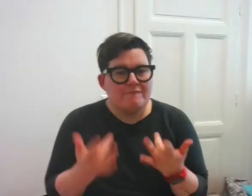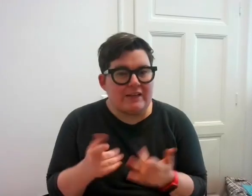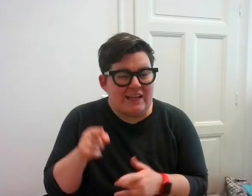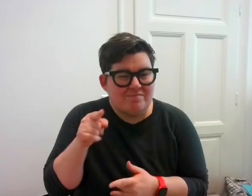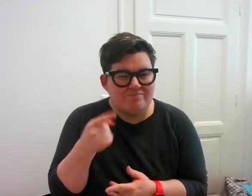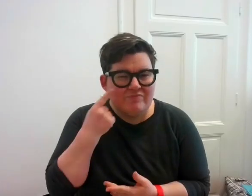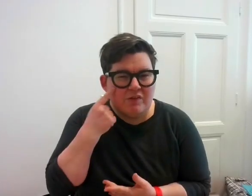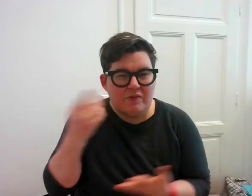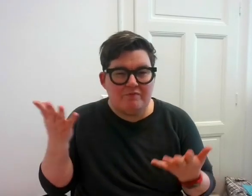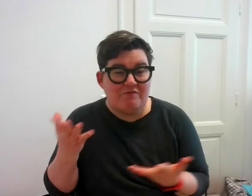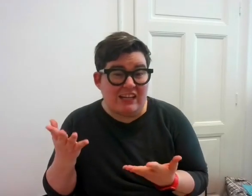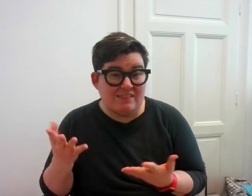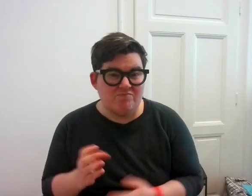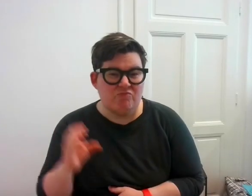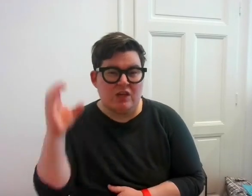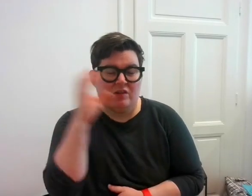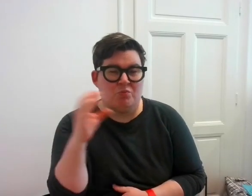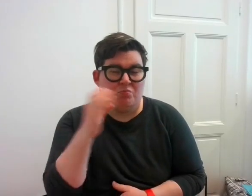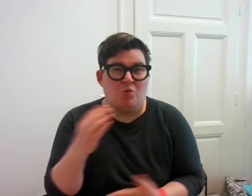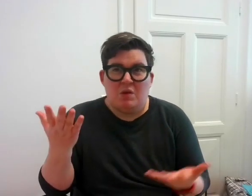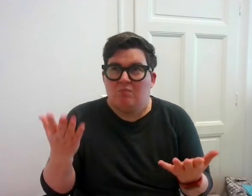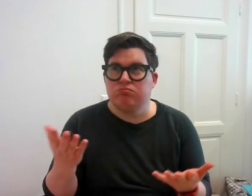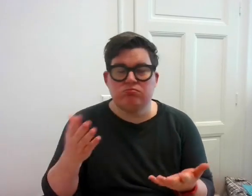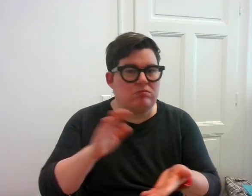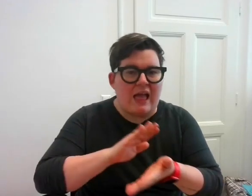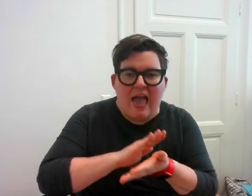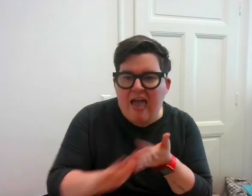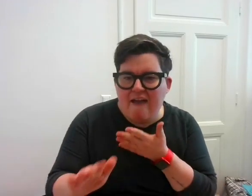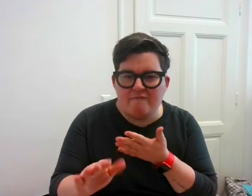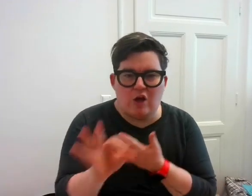Maybe you've already noticed that our criptopias are all relatively simple.